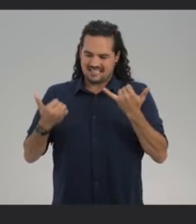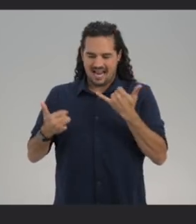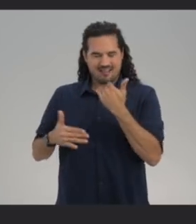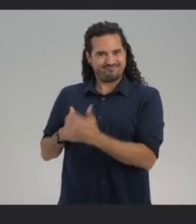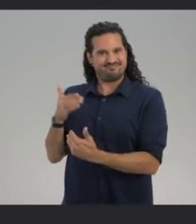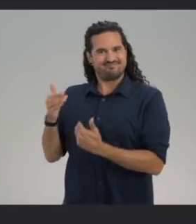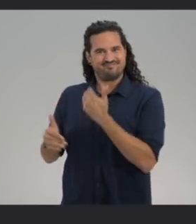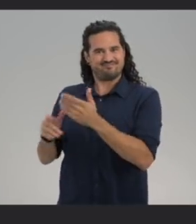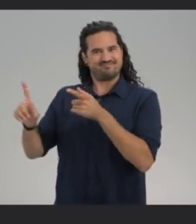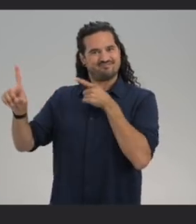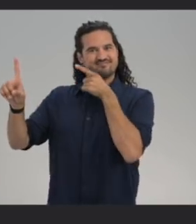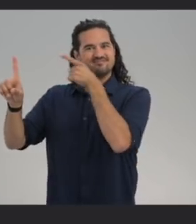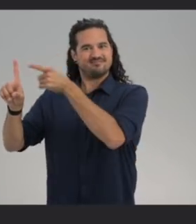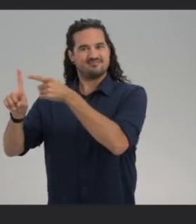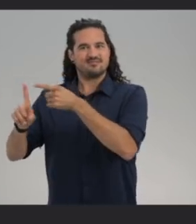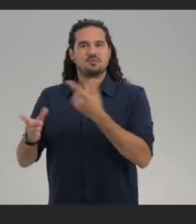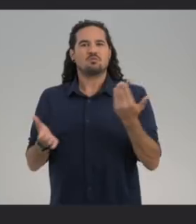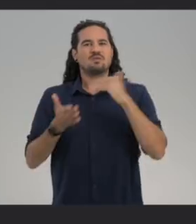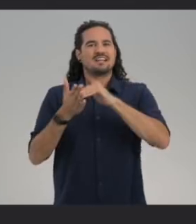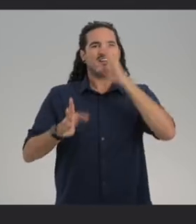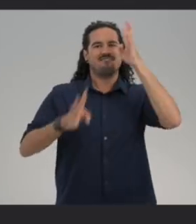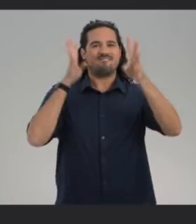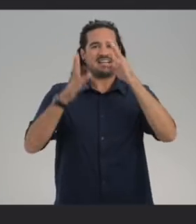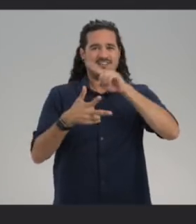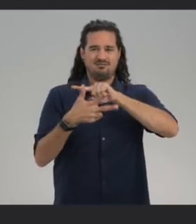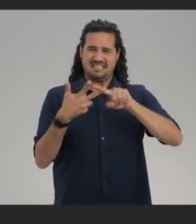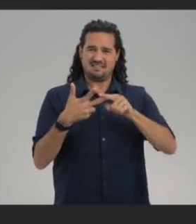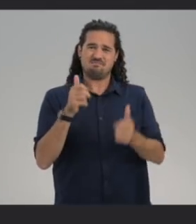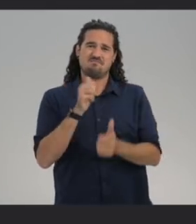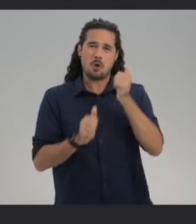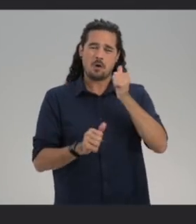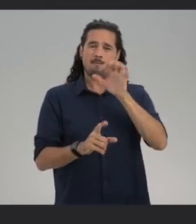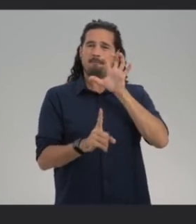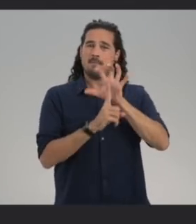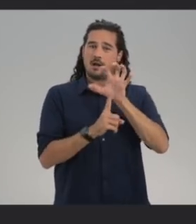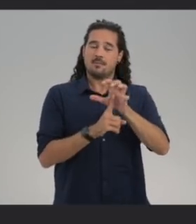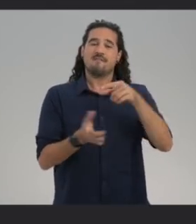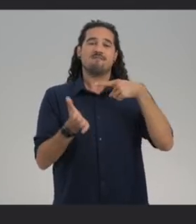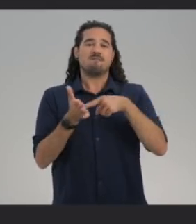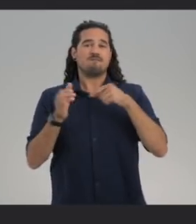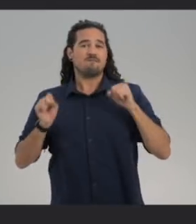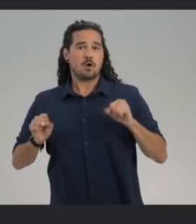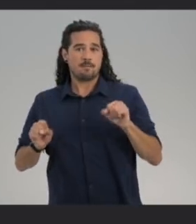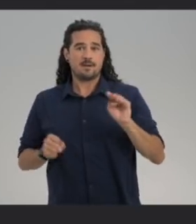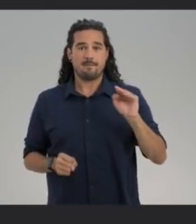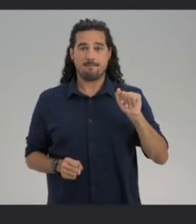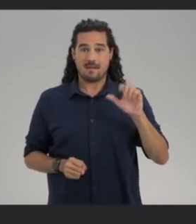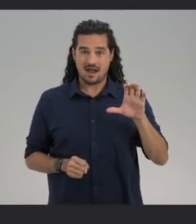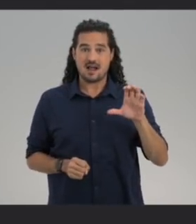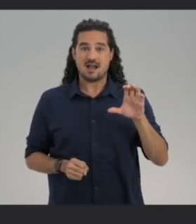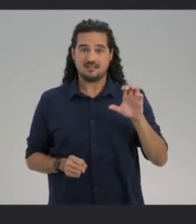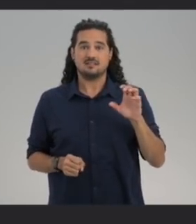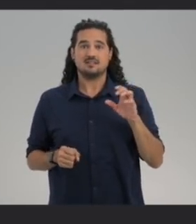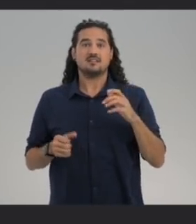It is so exciting to be able to reinvent three of our most popular and affordable Macs. And to make things even more exciting,